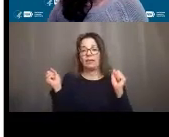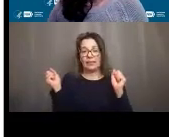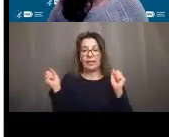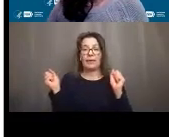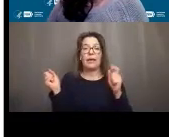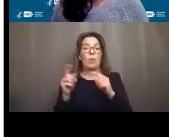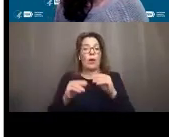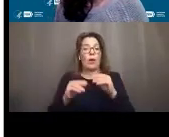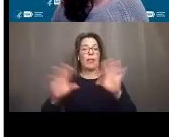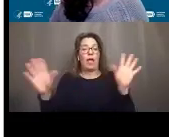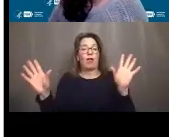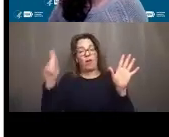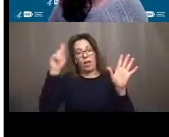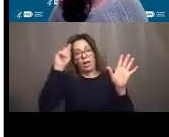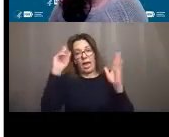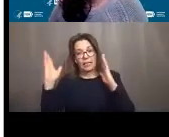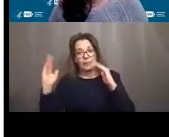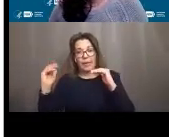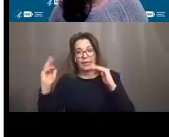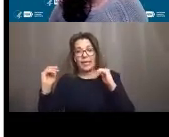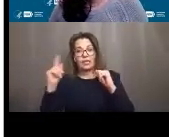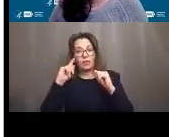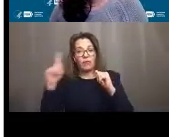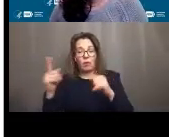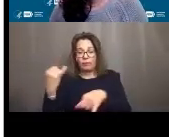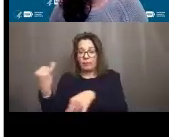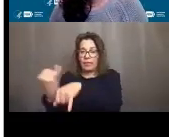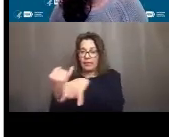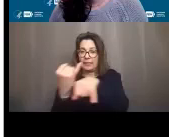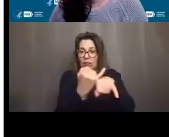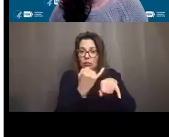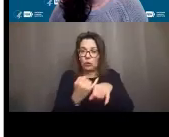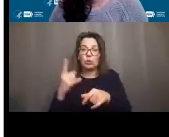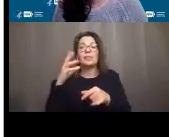Send them your biosketch, and let them know that you're interested in serving